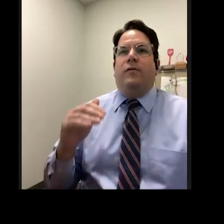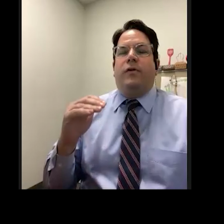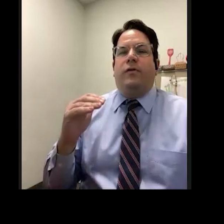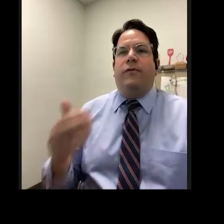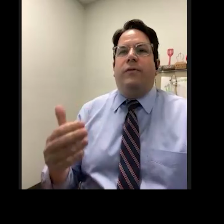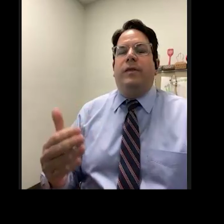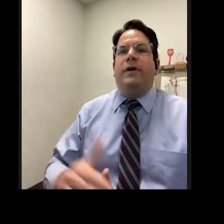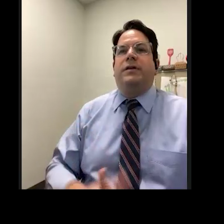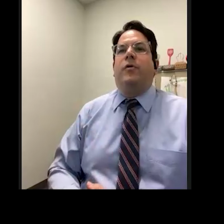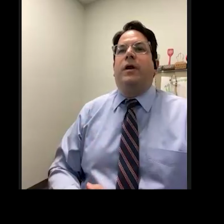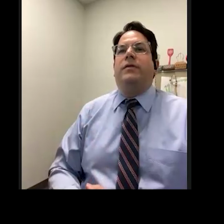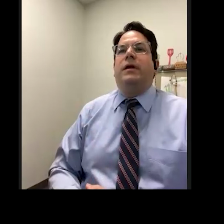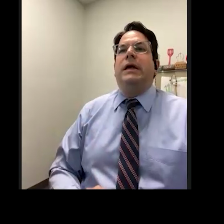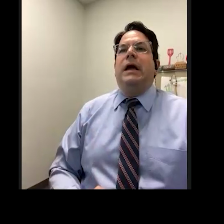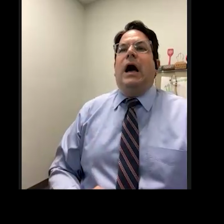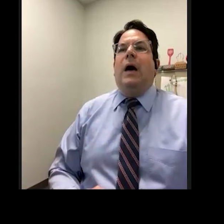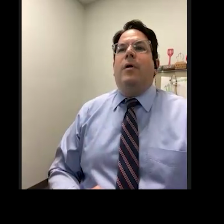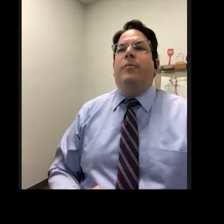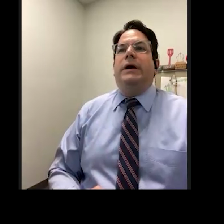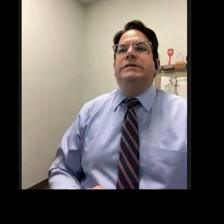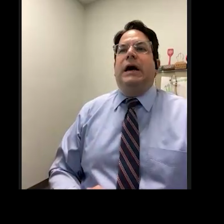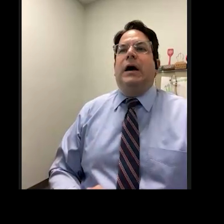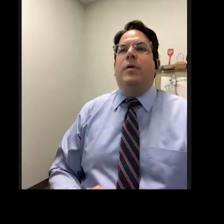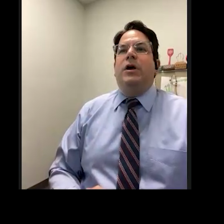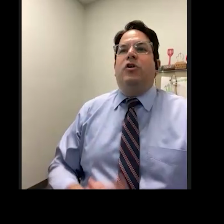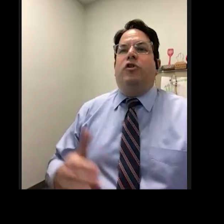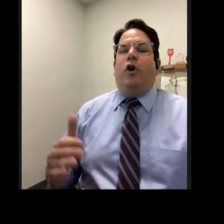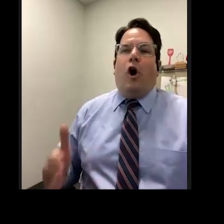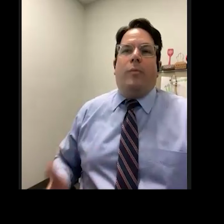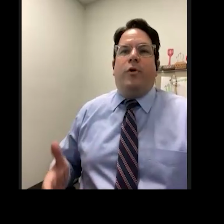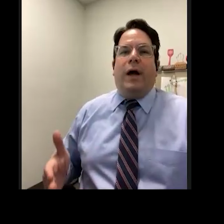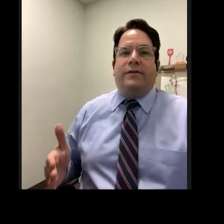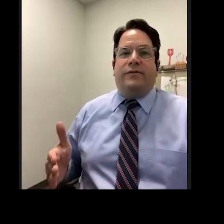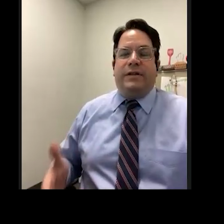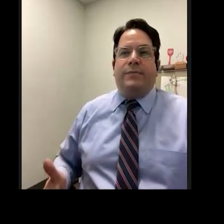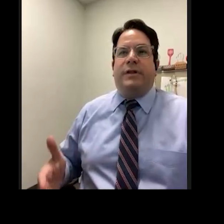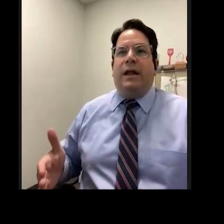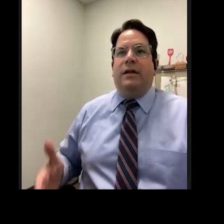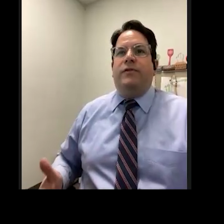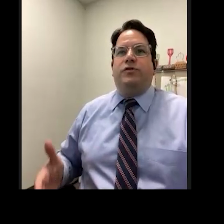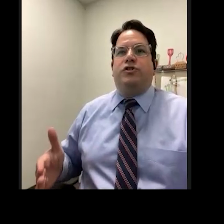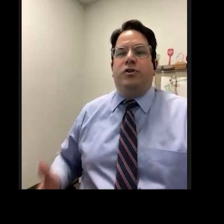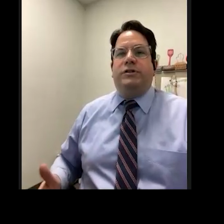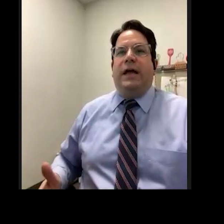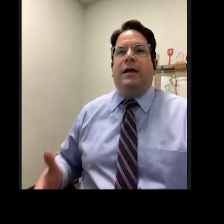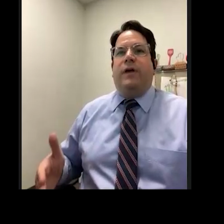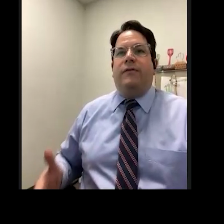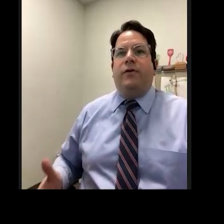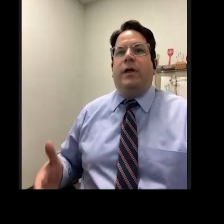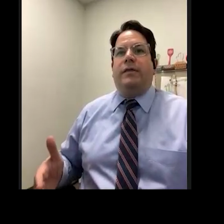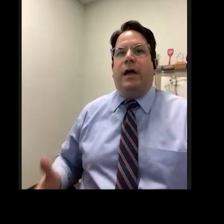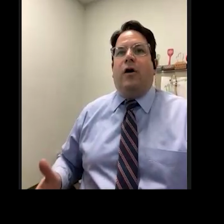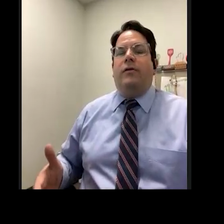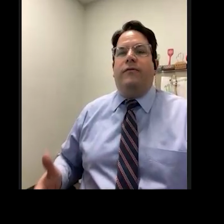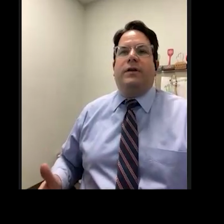or if you're been the victim or anything, but there are proactive steps that individuals should take if they feel like they are